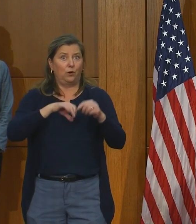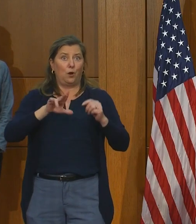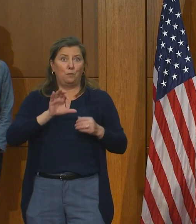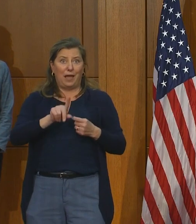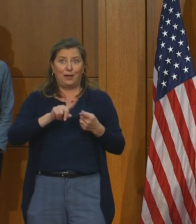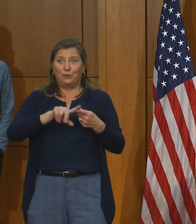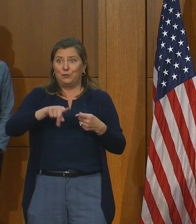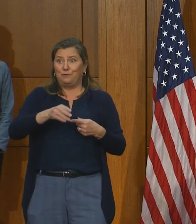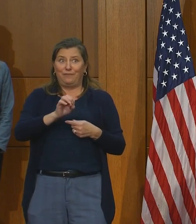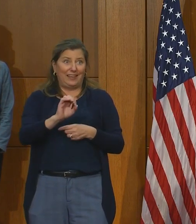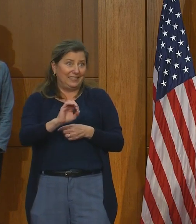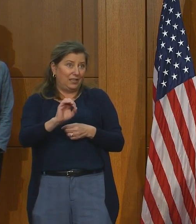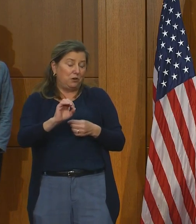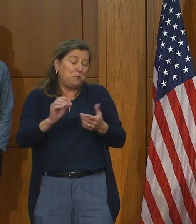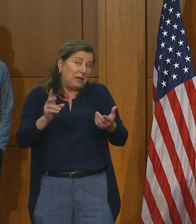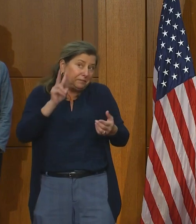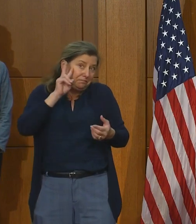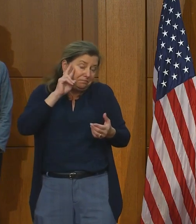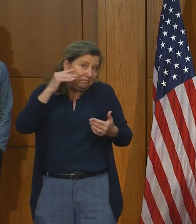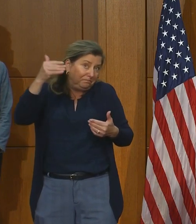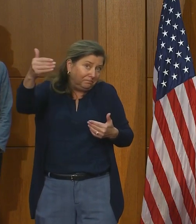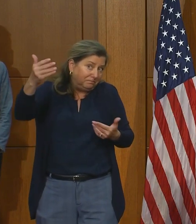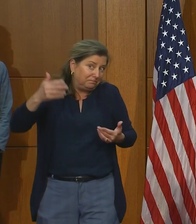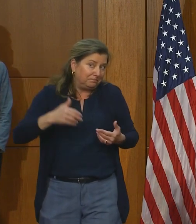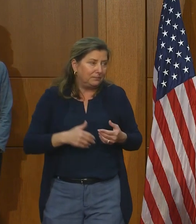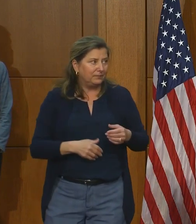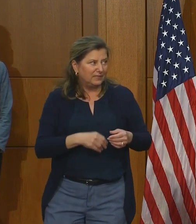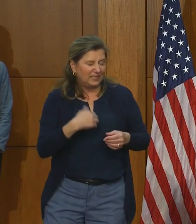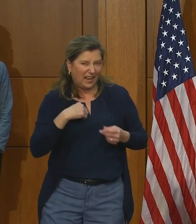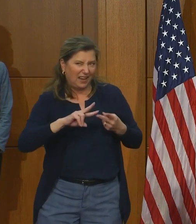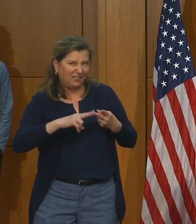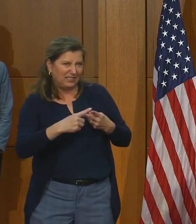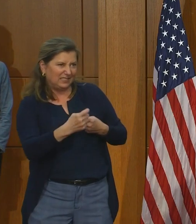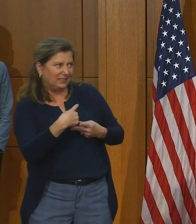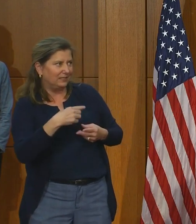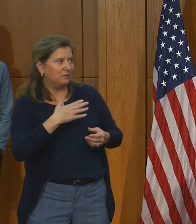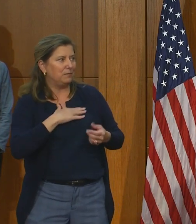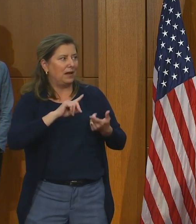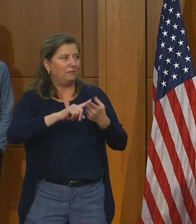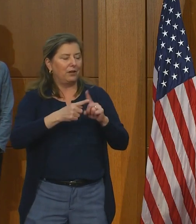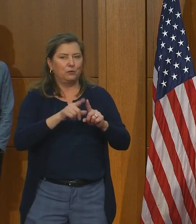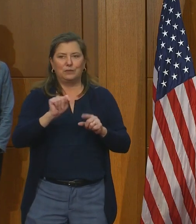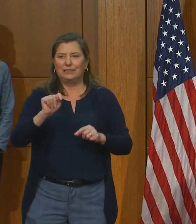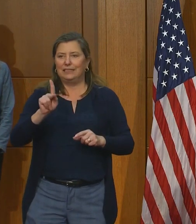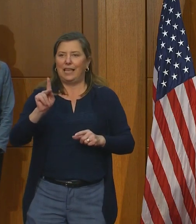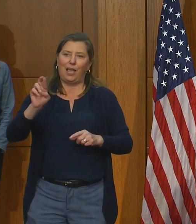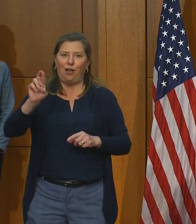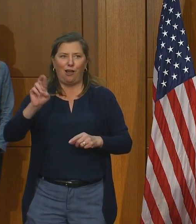ANYBODY. SAYS THEY'D LIKE TO GO BACK INTO FACE ZERO WE HAVE. TO